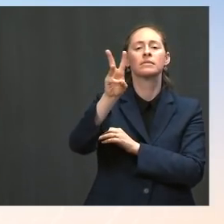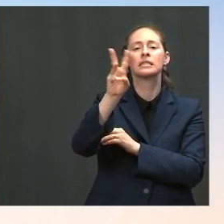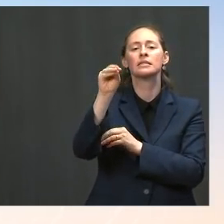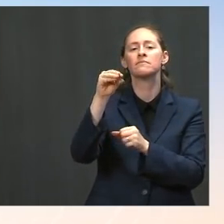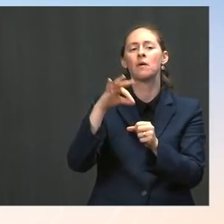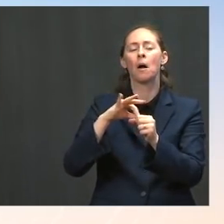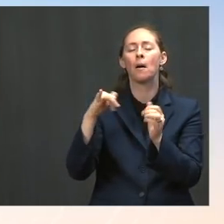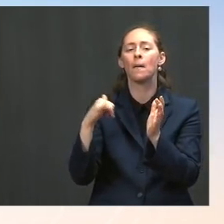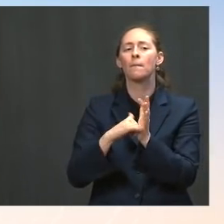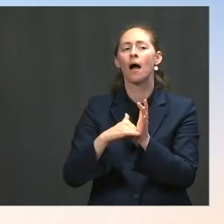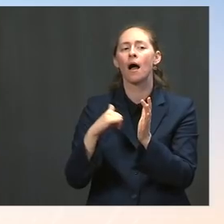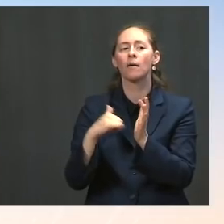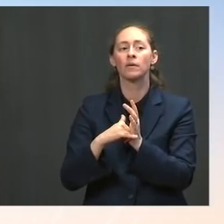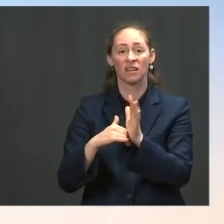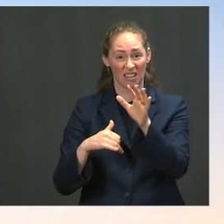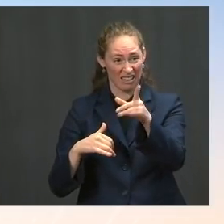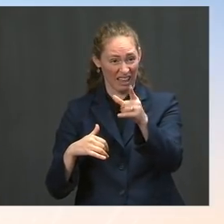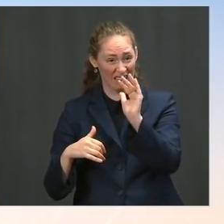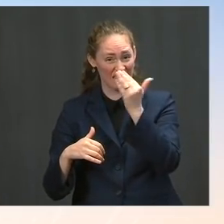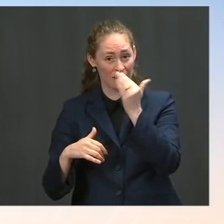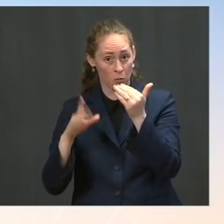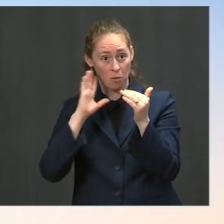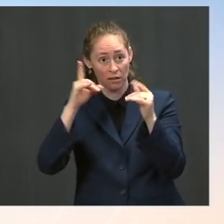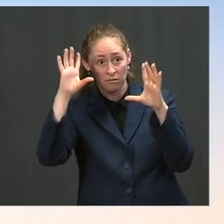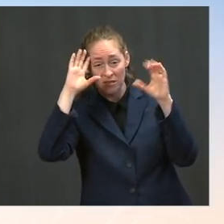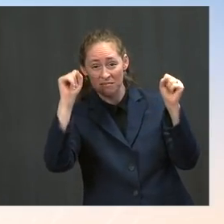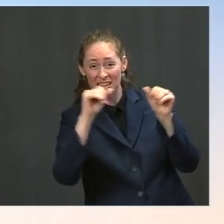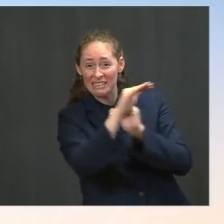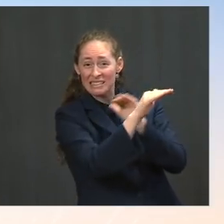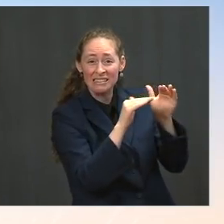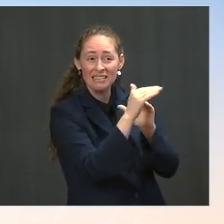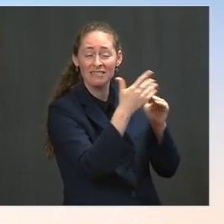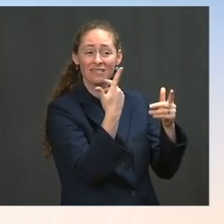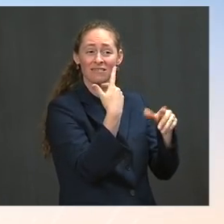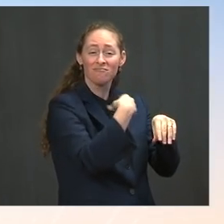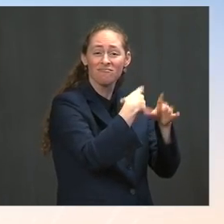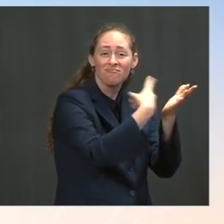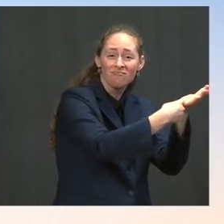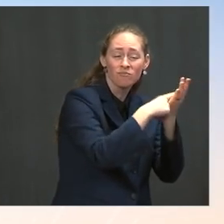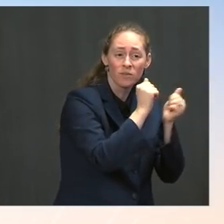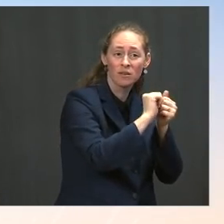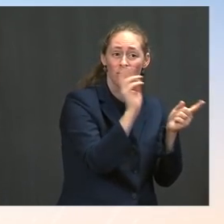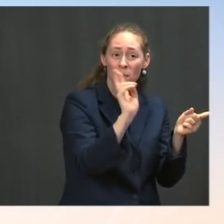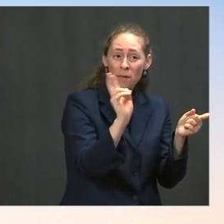to be reaching out personally to Republicans? Has he spoken to Leader Schumer? And if this vote does fail, is that a setback?